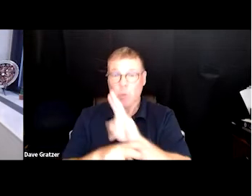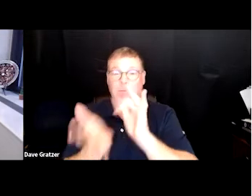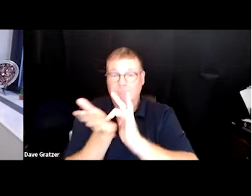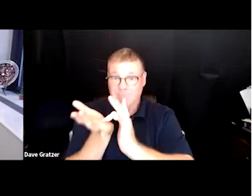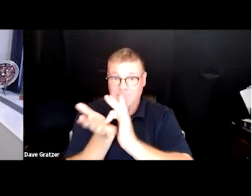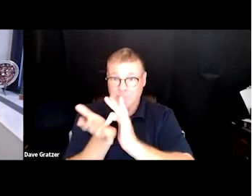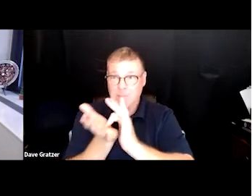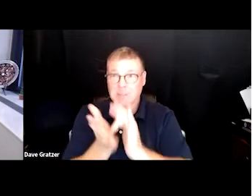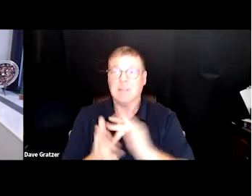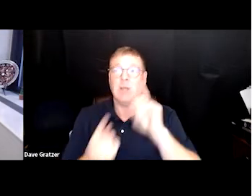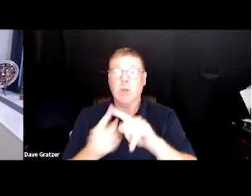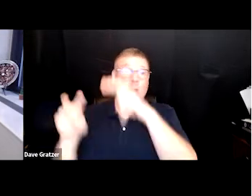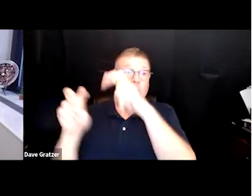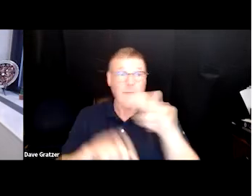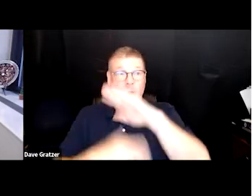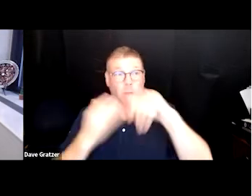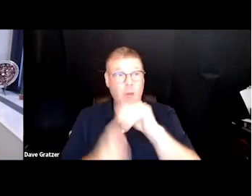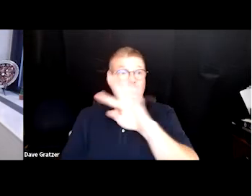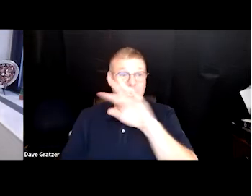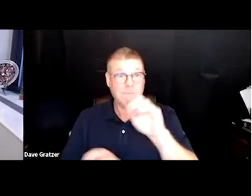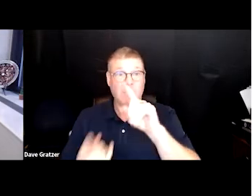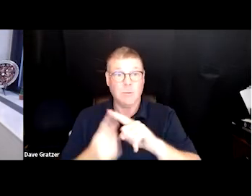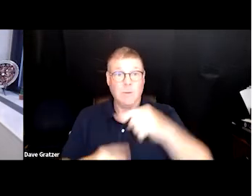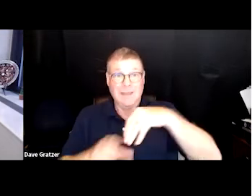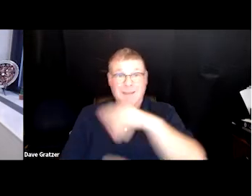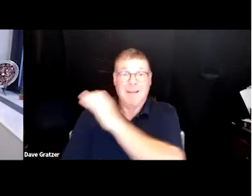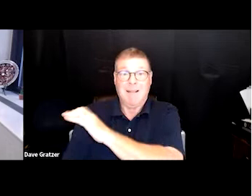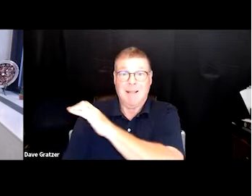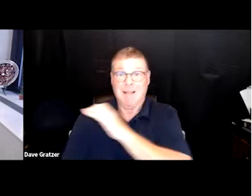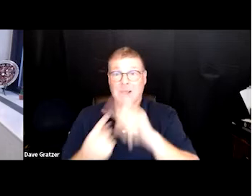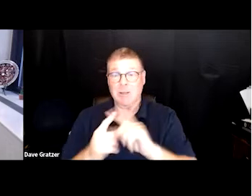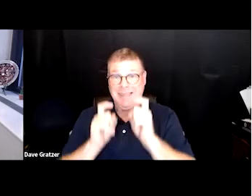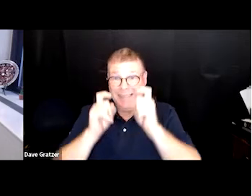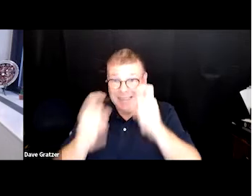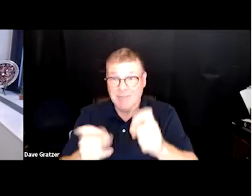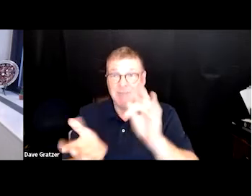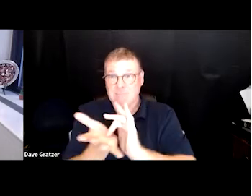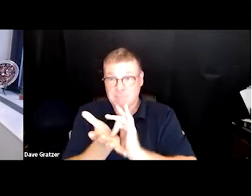To transfer all 40 patients to us in the clinic to give them Suboxone and the timing for the nurses